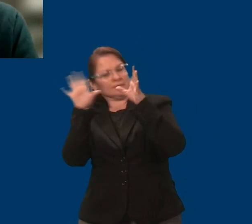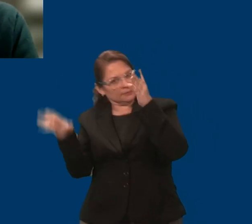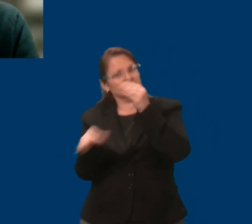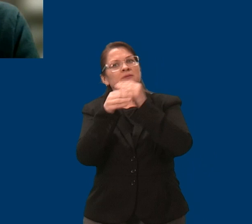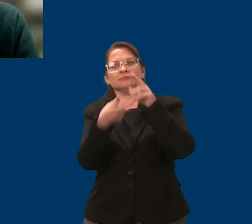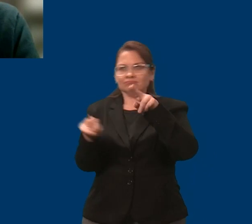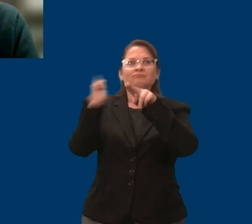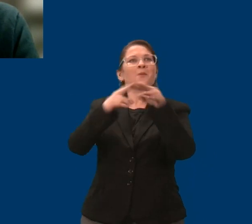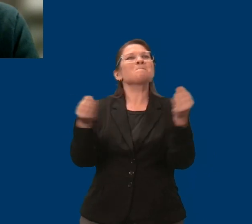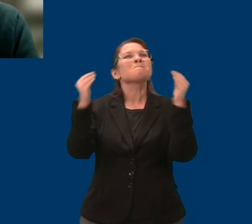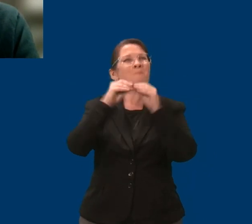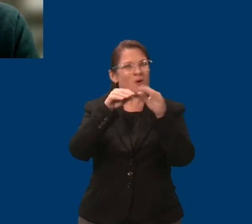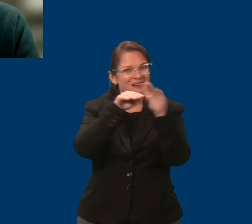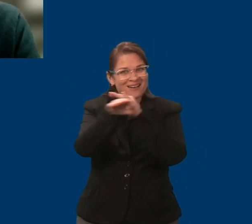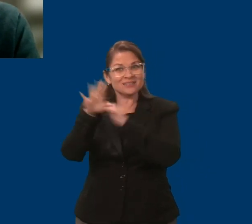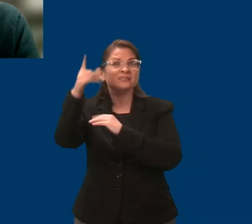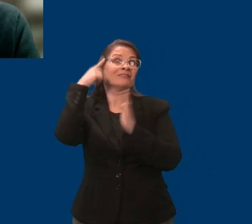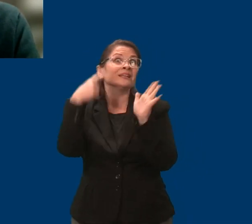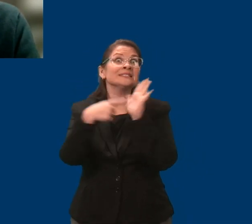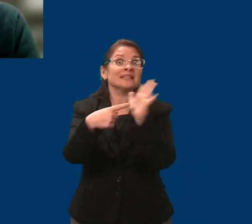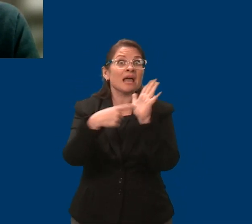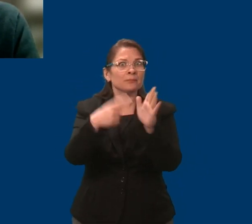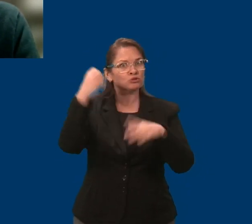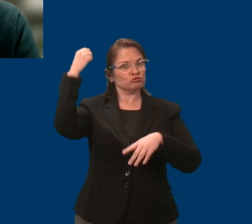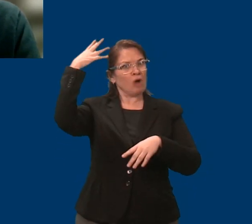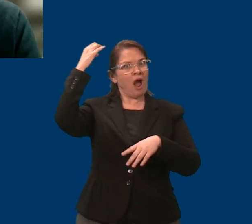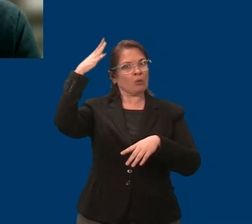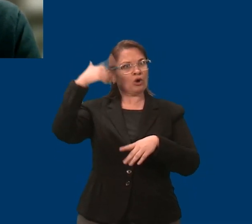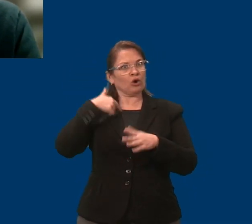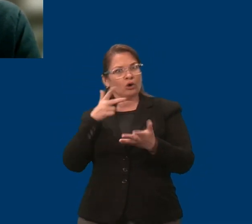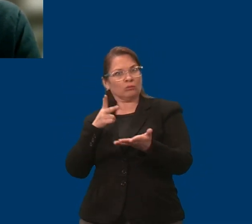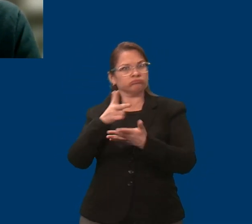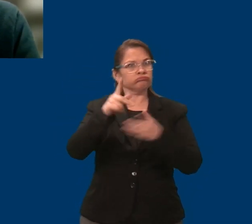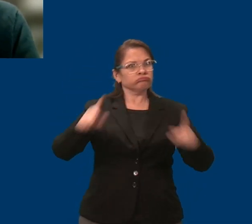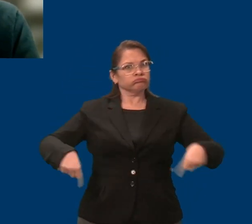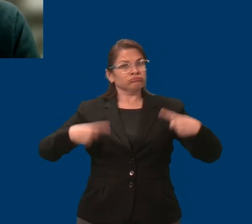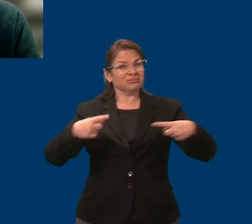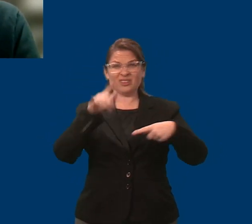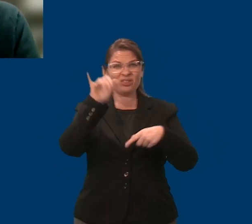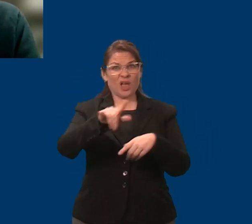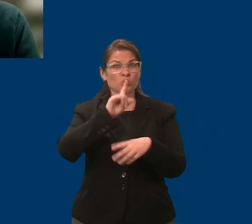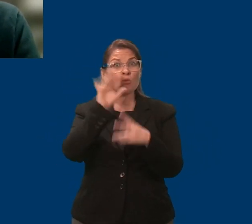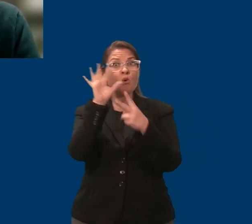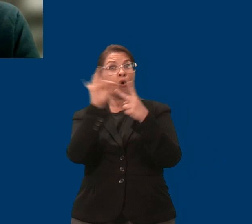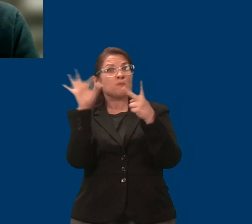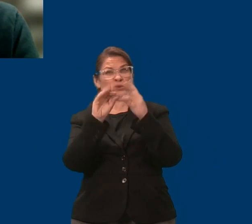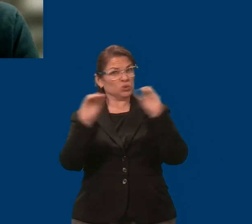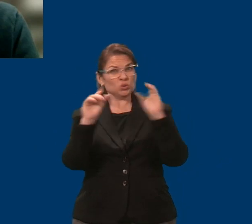Currently, it's only optional to include a roll-in shower, even under the most accessible building code.